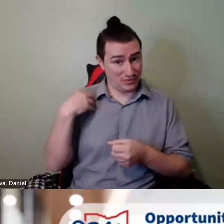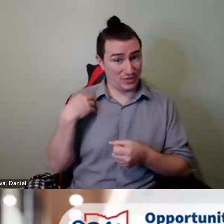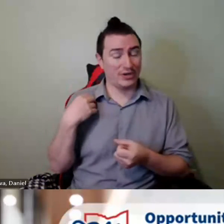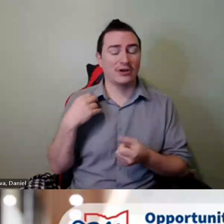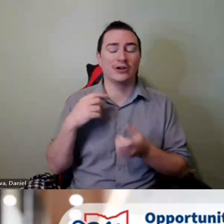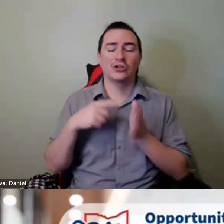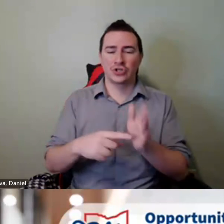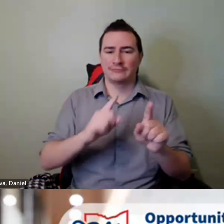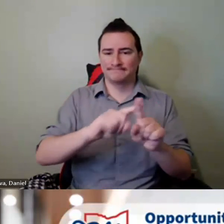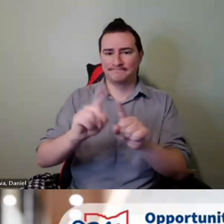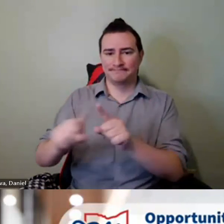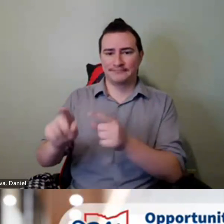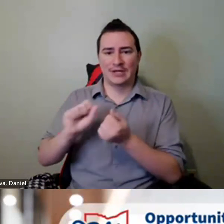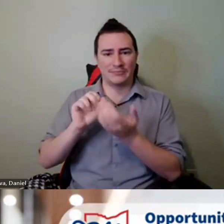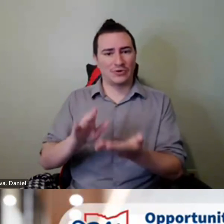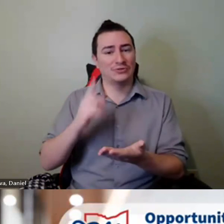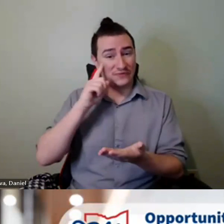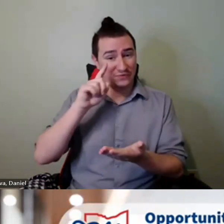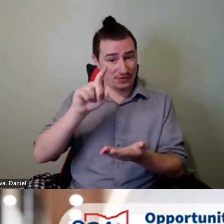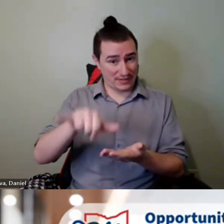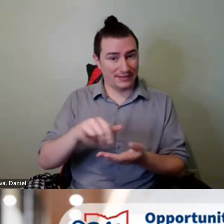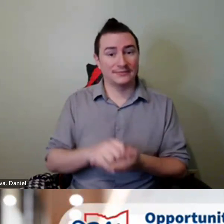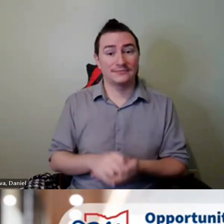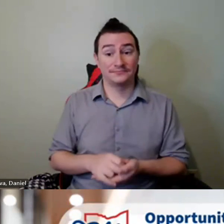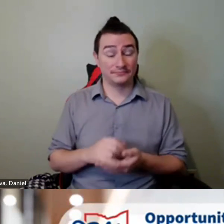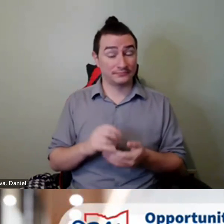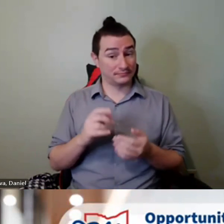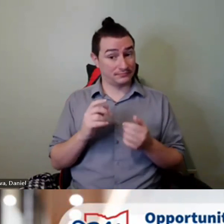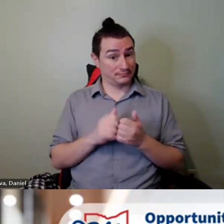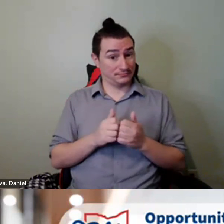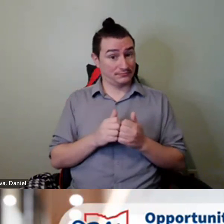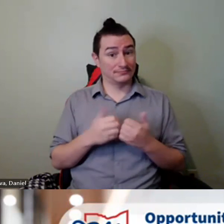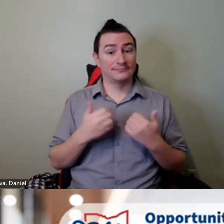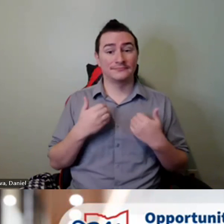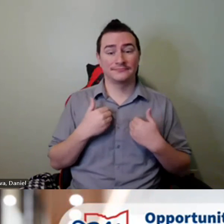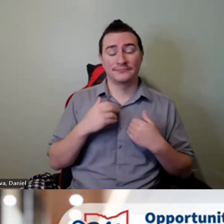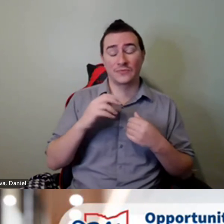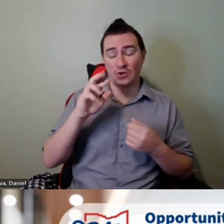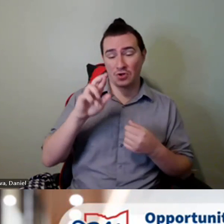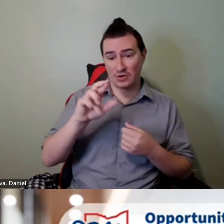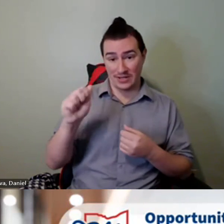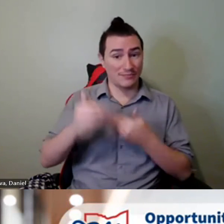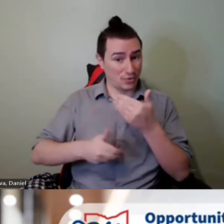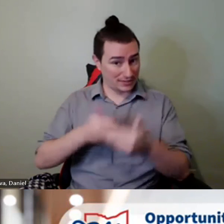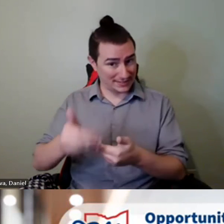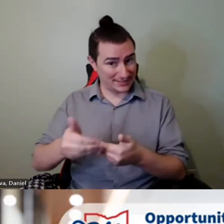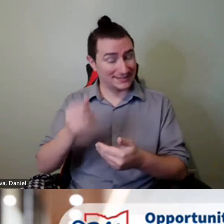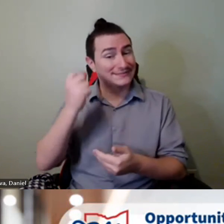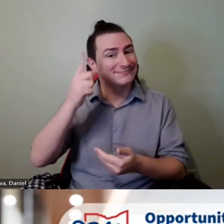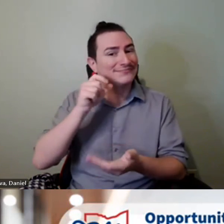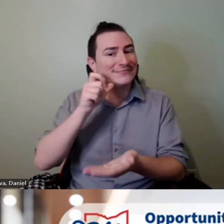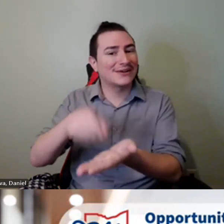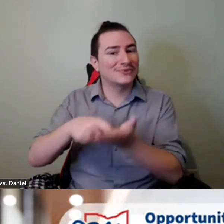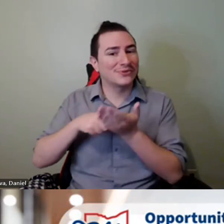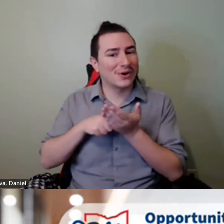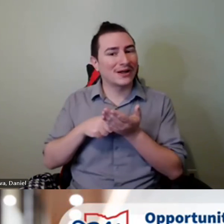One way is to have a reasonable accommodation process, even though that's not mandatory under the ADA, it is certainly a